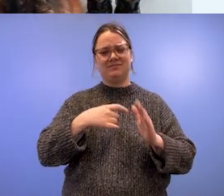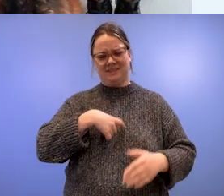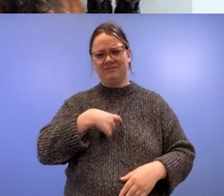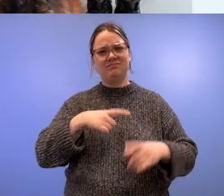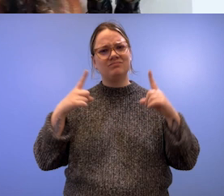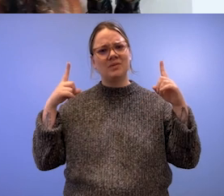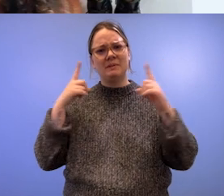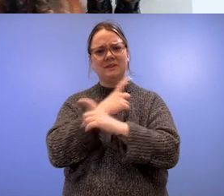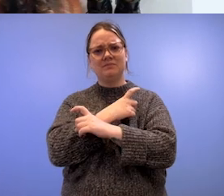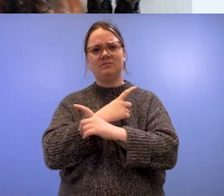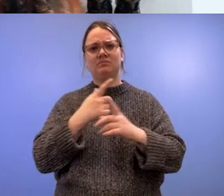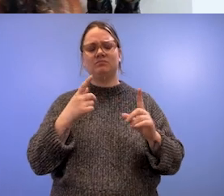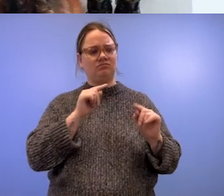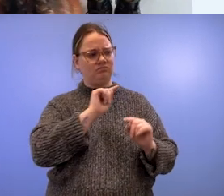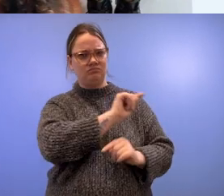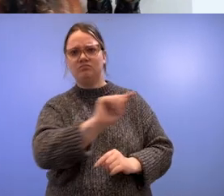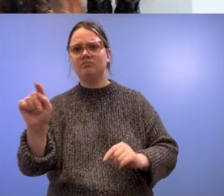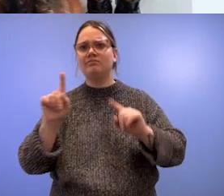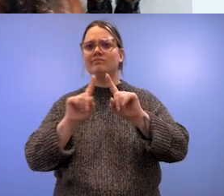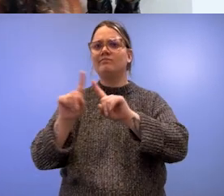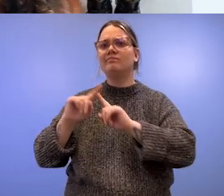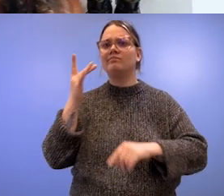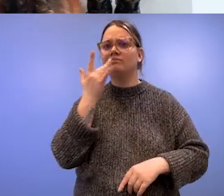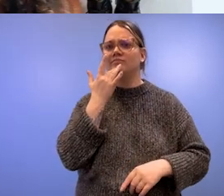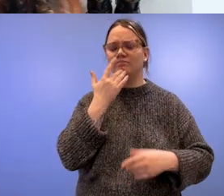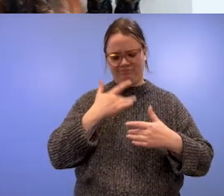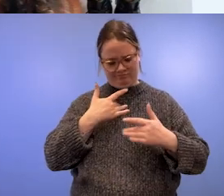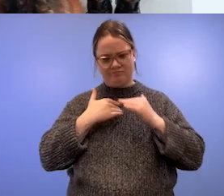define themselves in their own terms, and in a way that they are comfortable with.